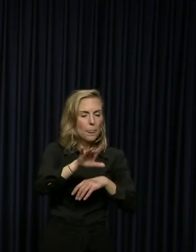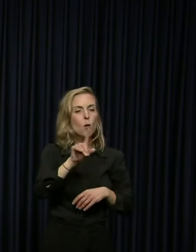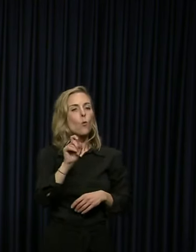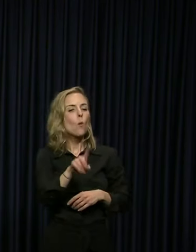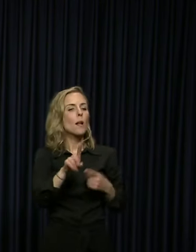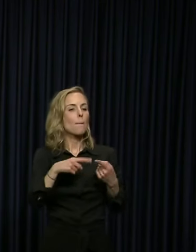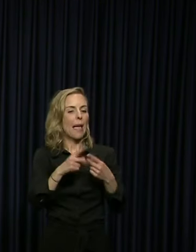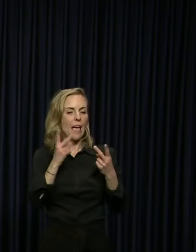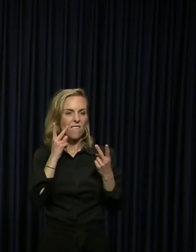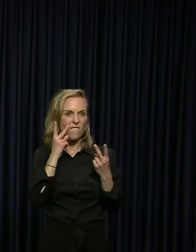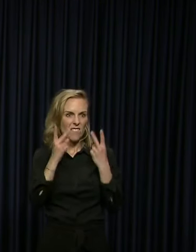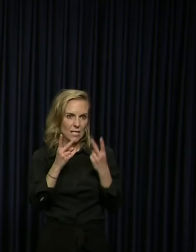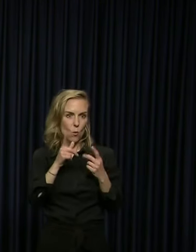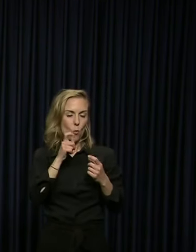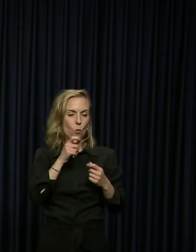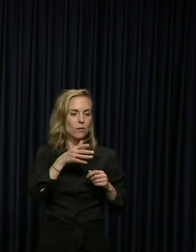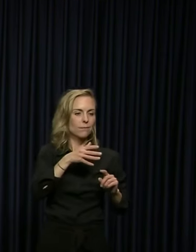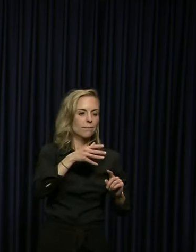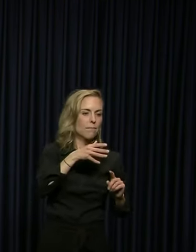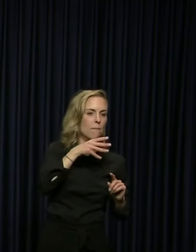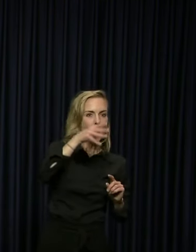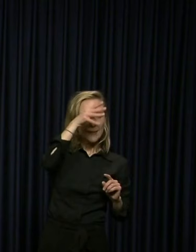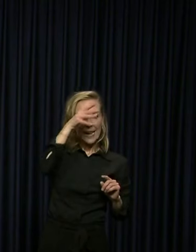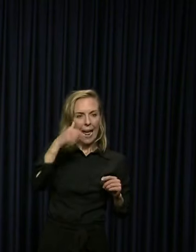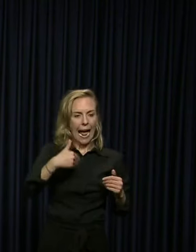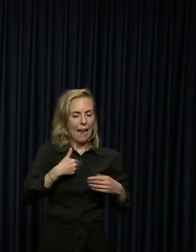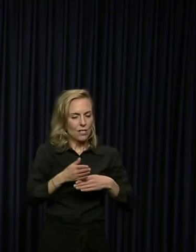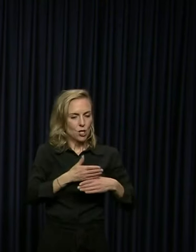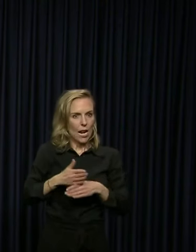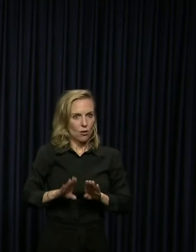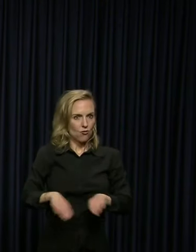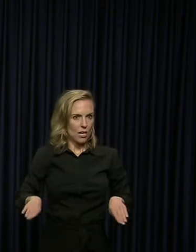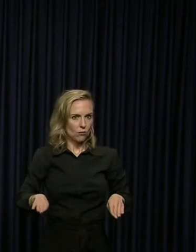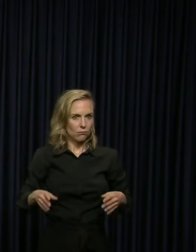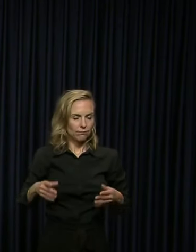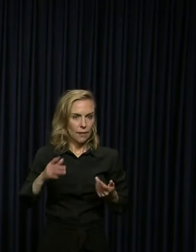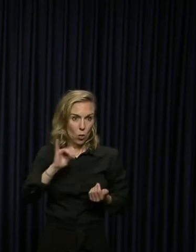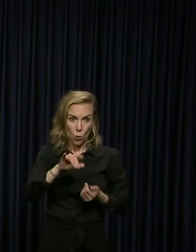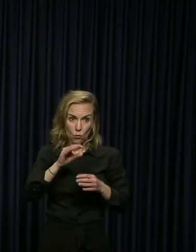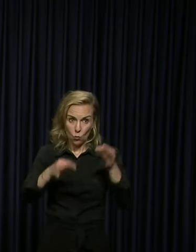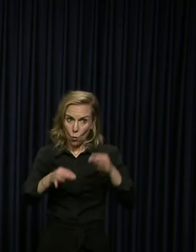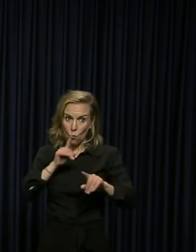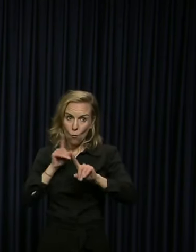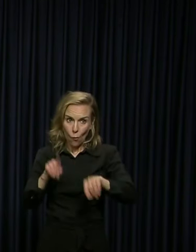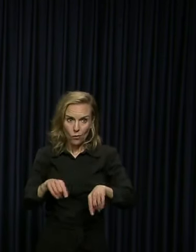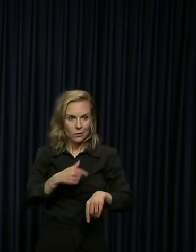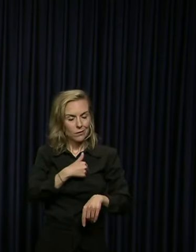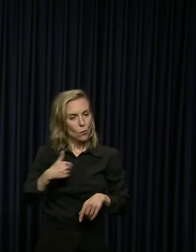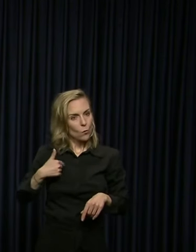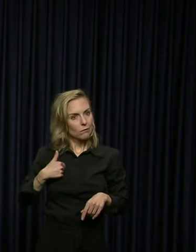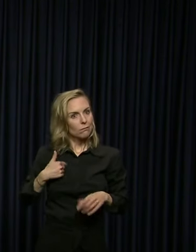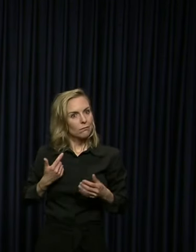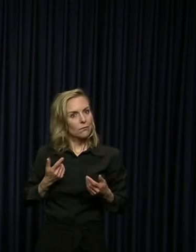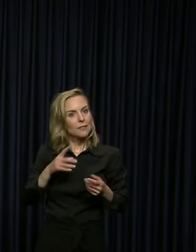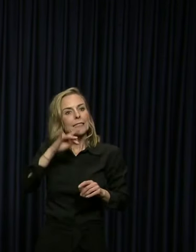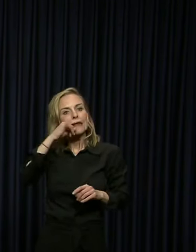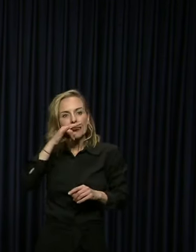WHEN THOSE FOLKS GO HOME, THEY DON'T SEE ANYBODY ELSE, AND I THINK THAT'S THE SAME CHALLENGE